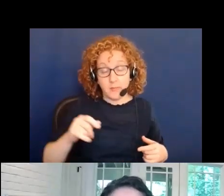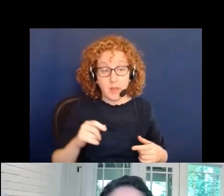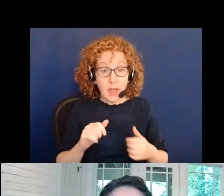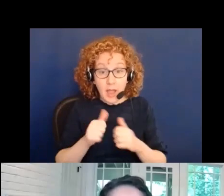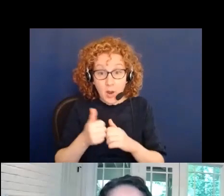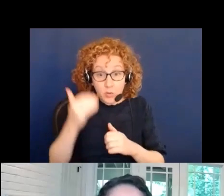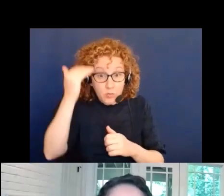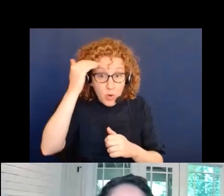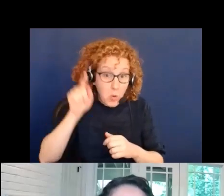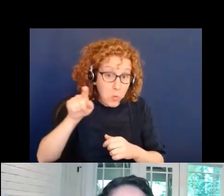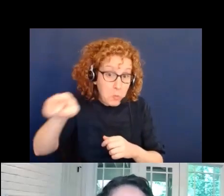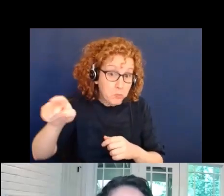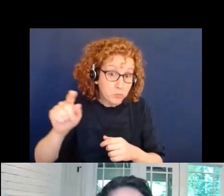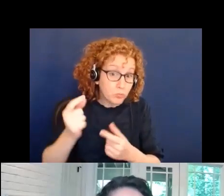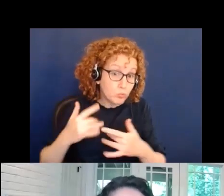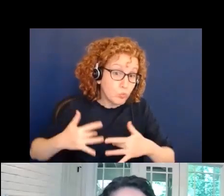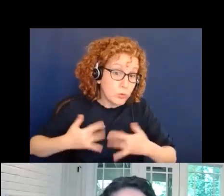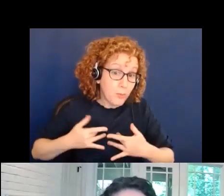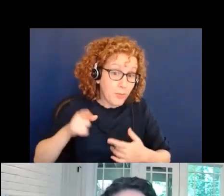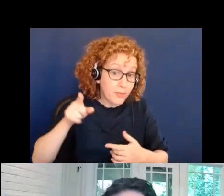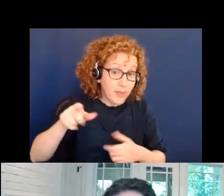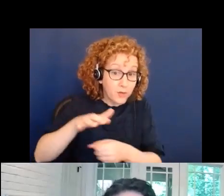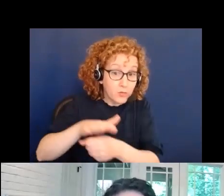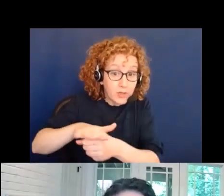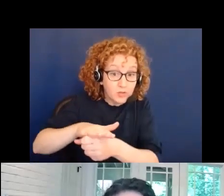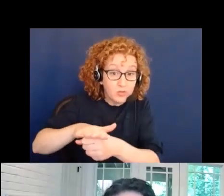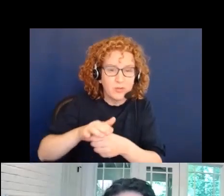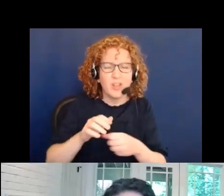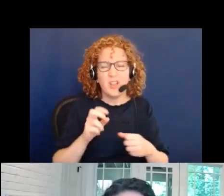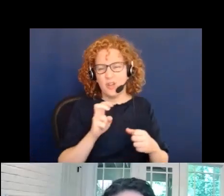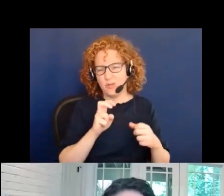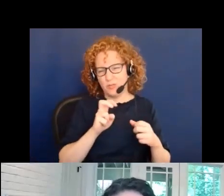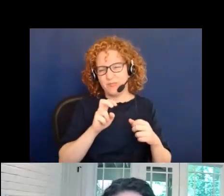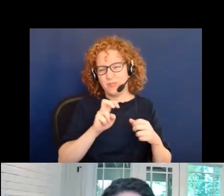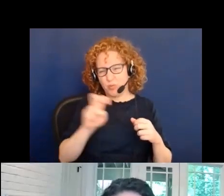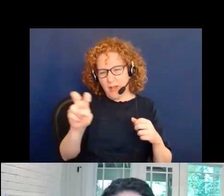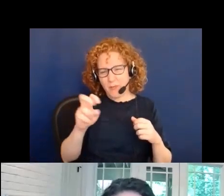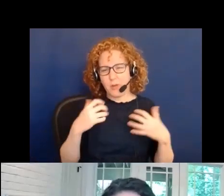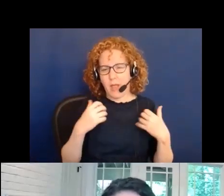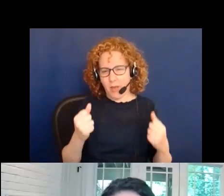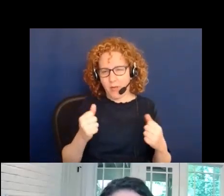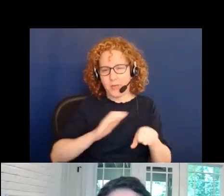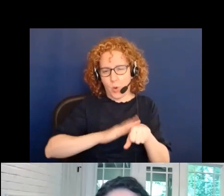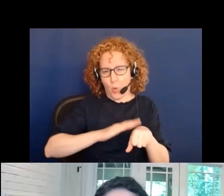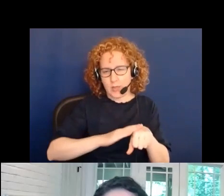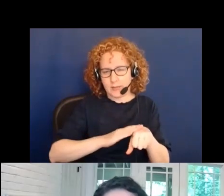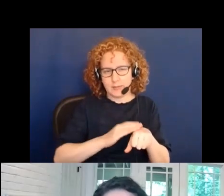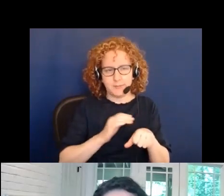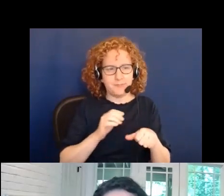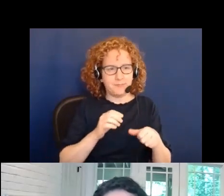CDC uses primary and secondary data sets to determine the COVID-19 travel health notice